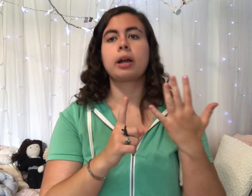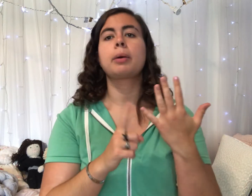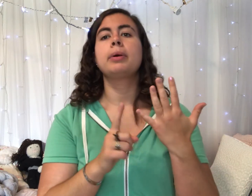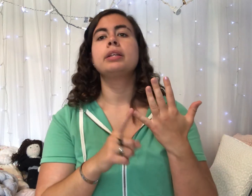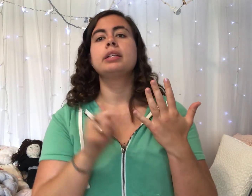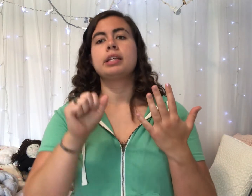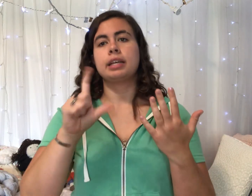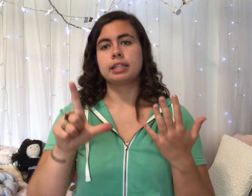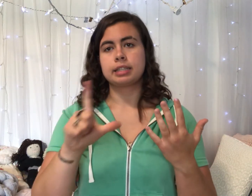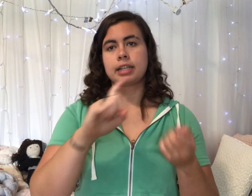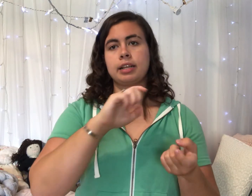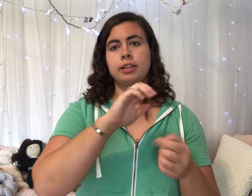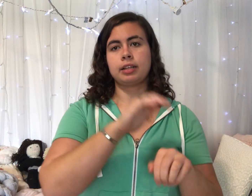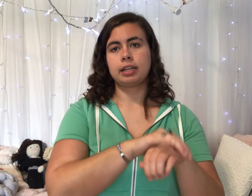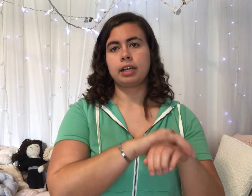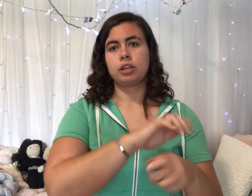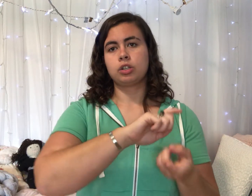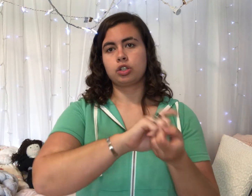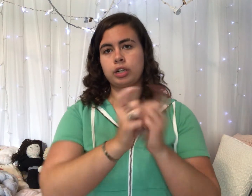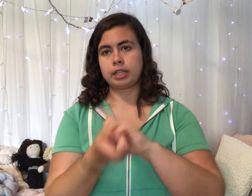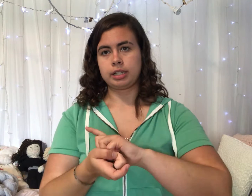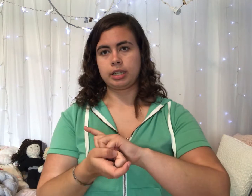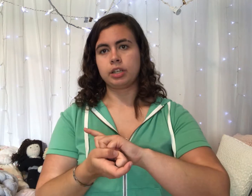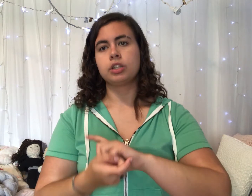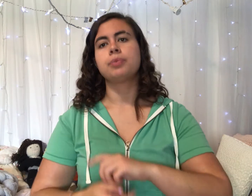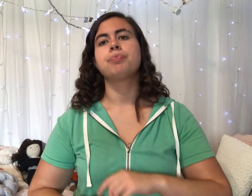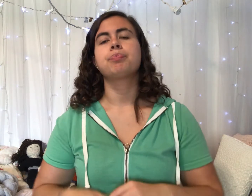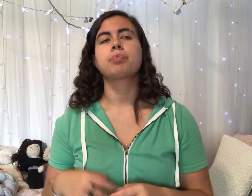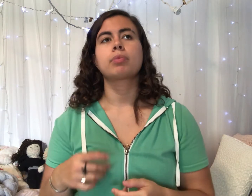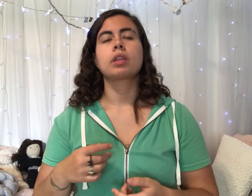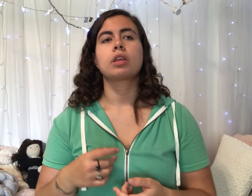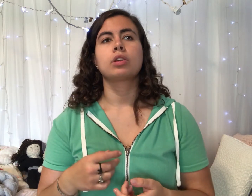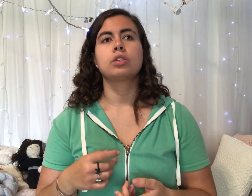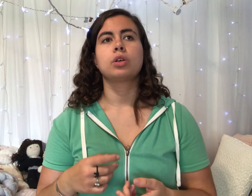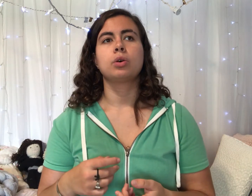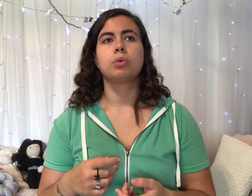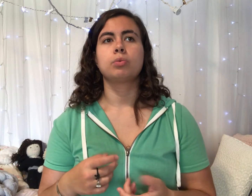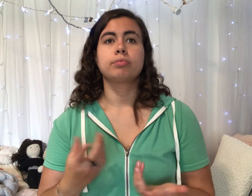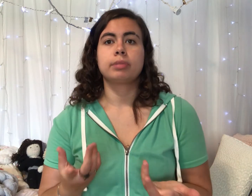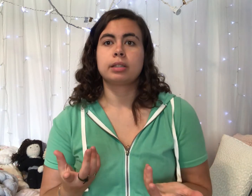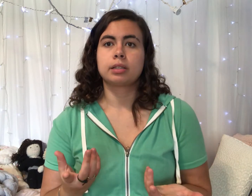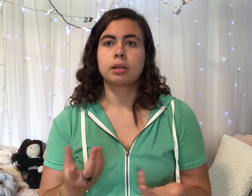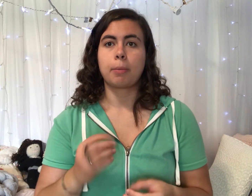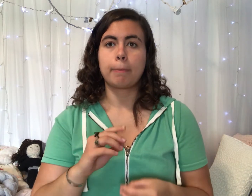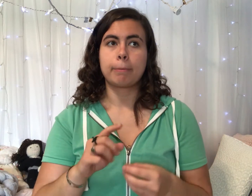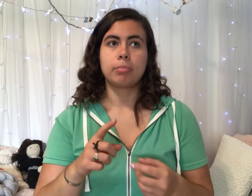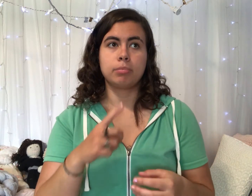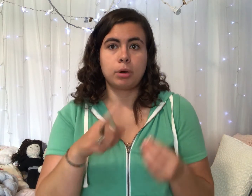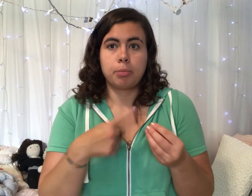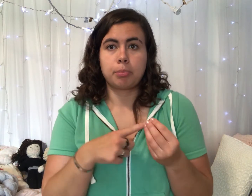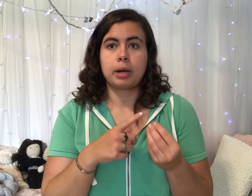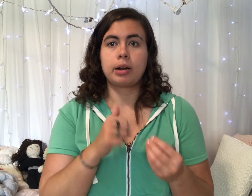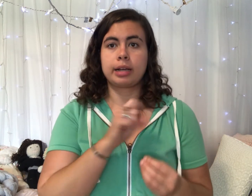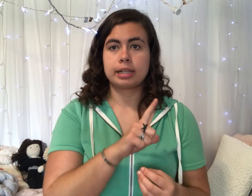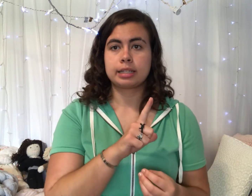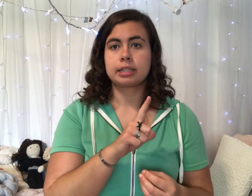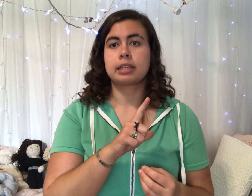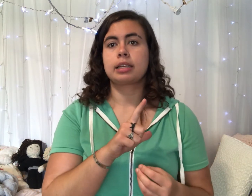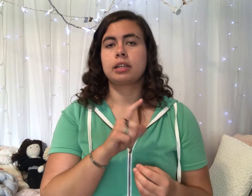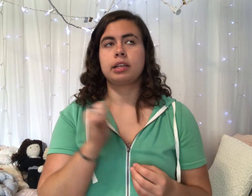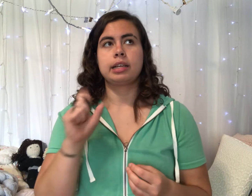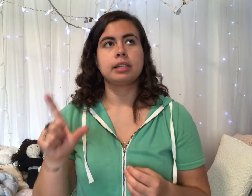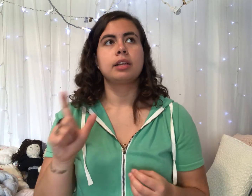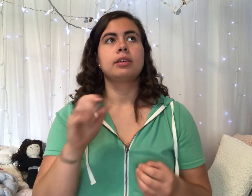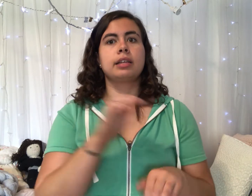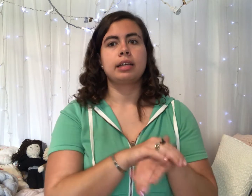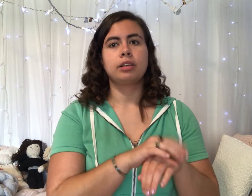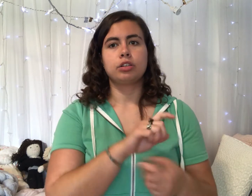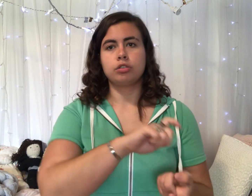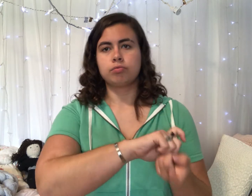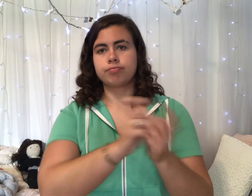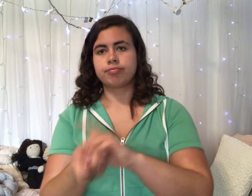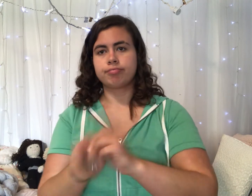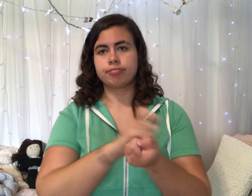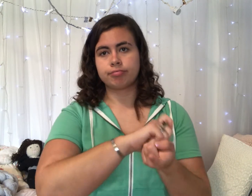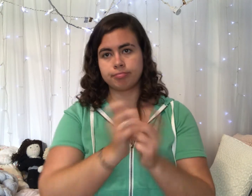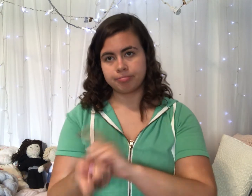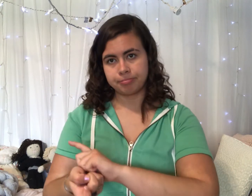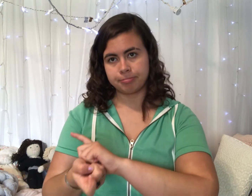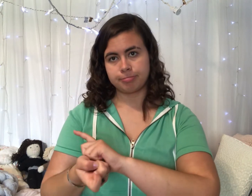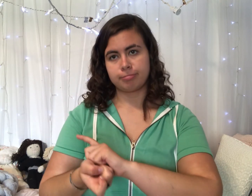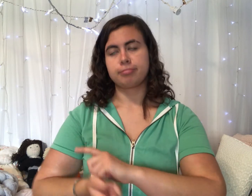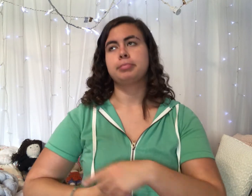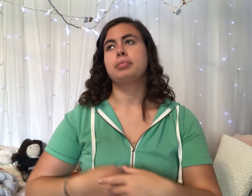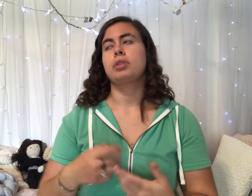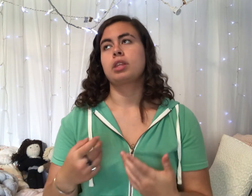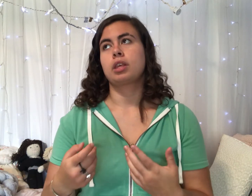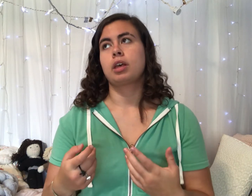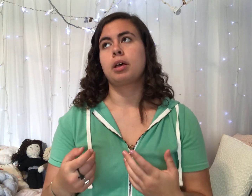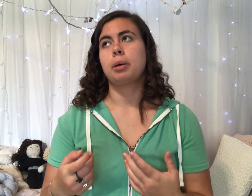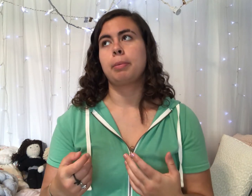It's ASL English Translation. That's what it's about, translating between ASL and English.